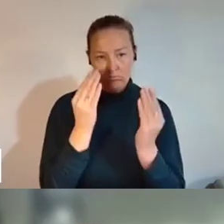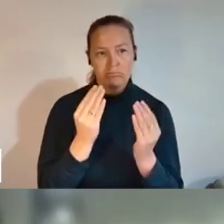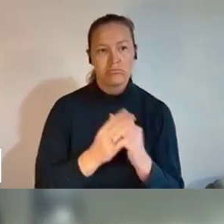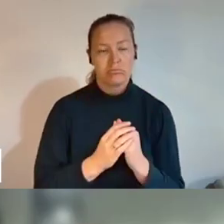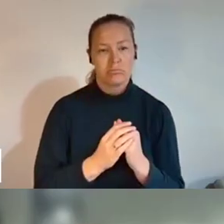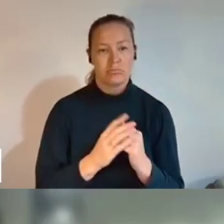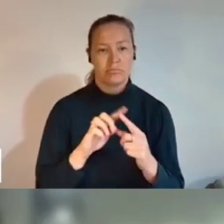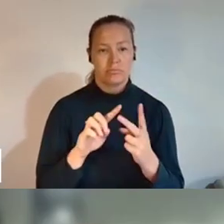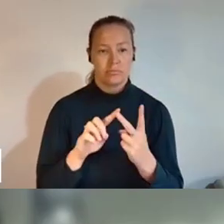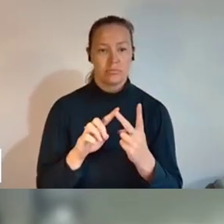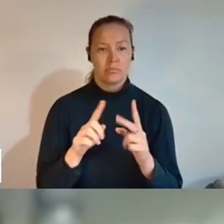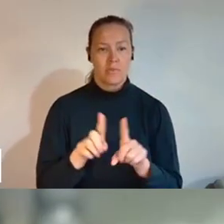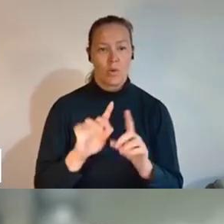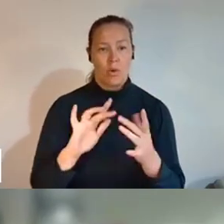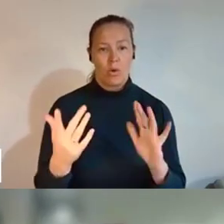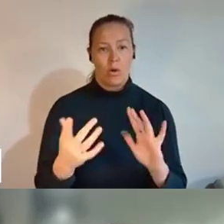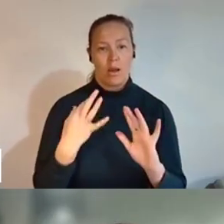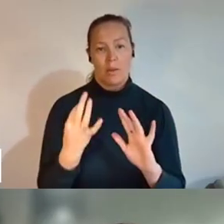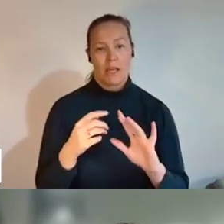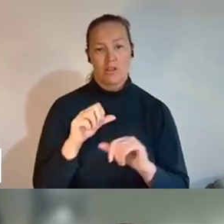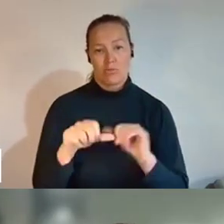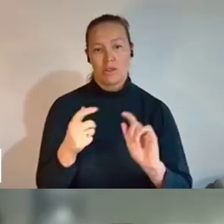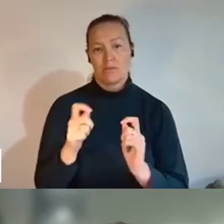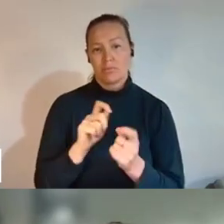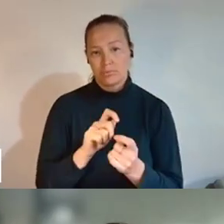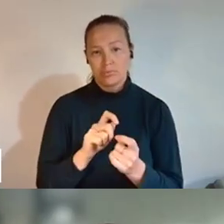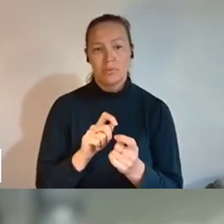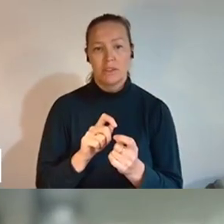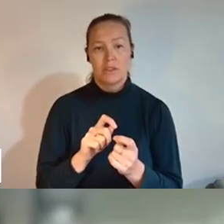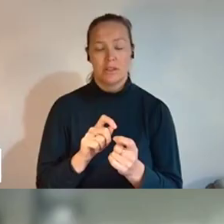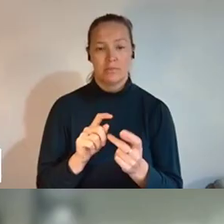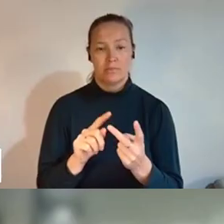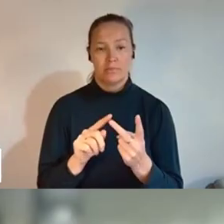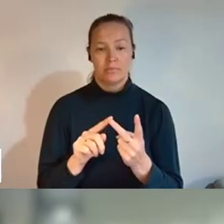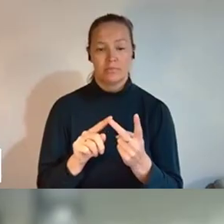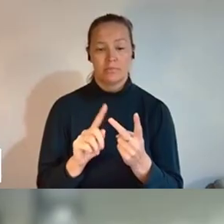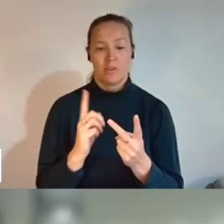how the online application process works. Firstly, we introduced the online application process to